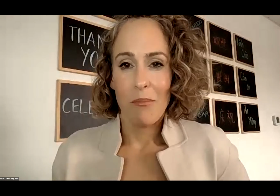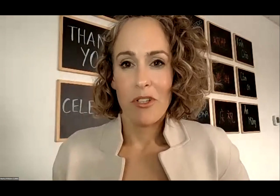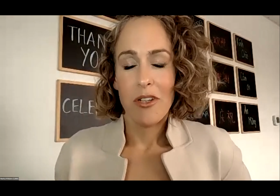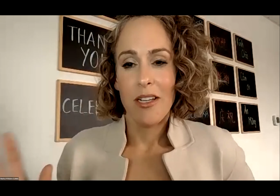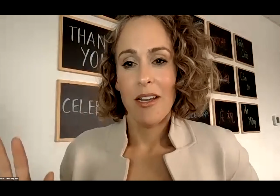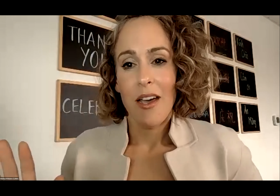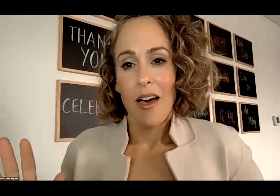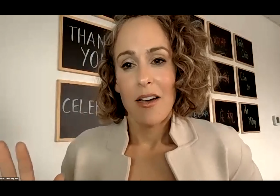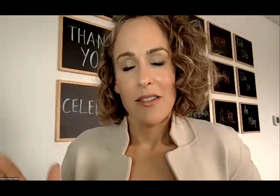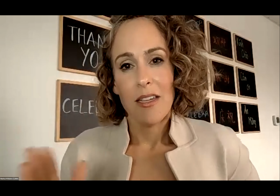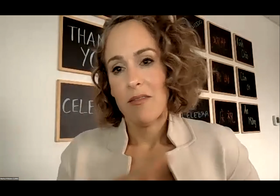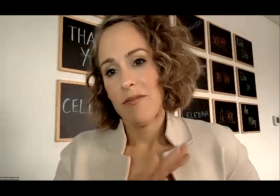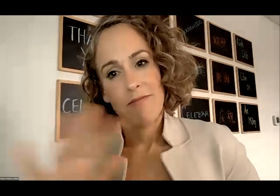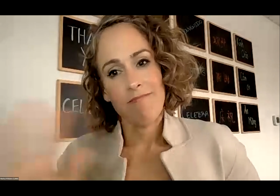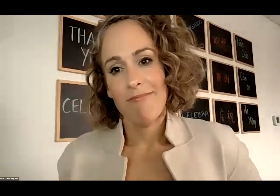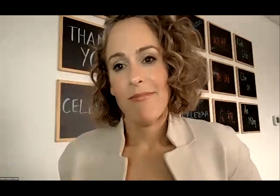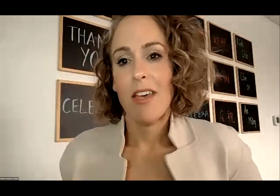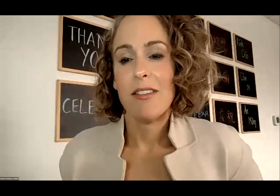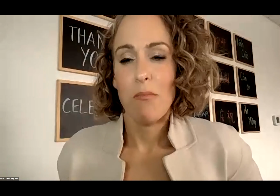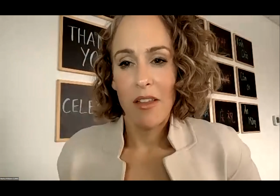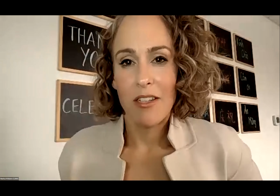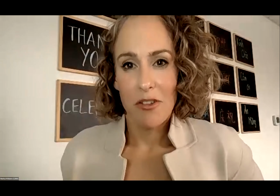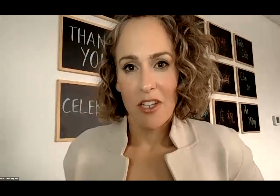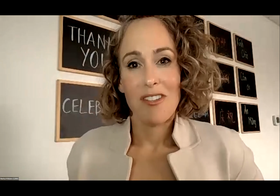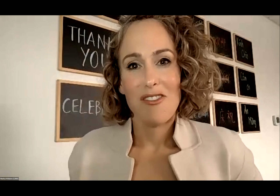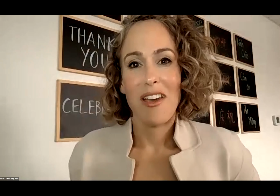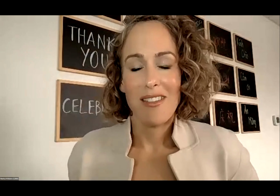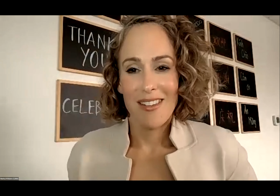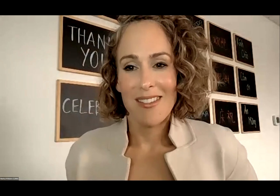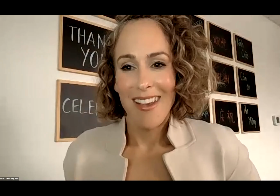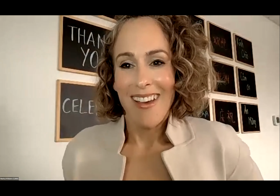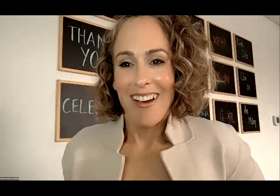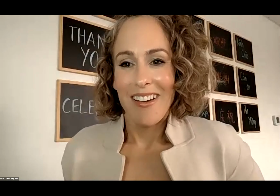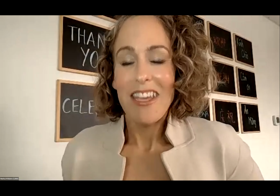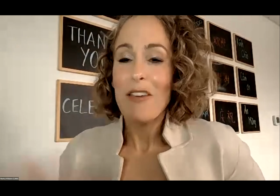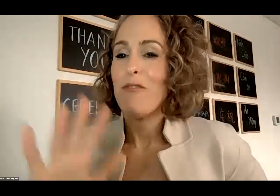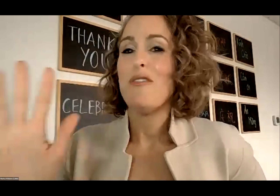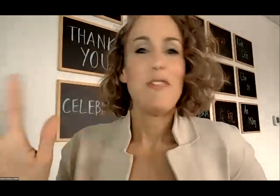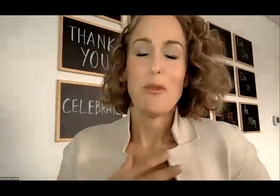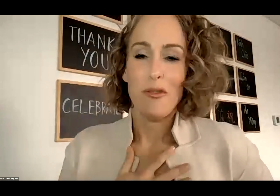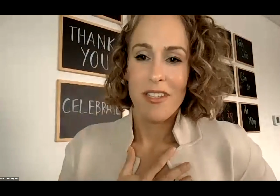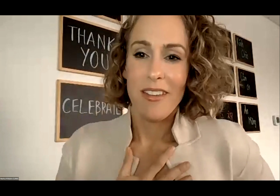an opportunity to give a symbolic donation to Exodus if you feel moved.